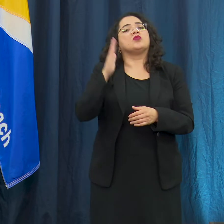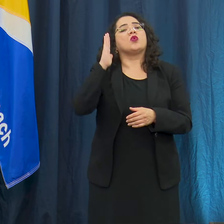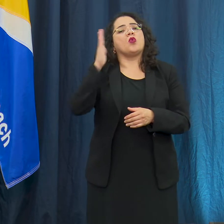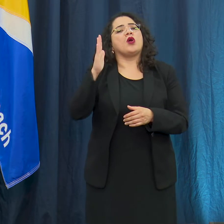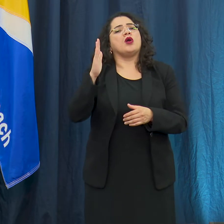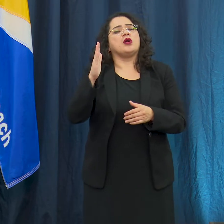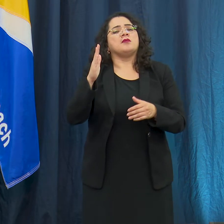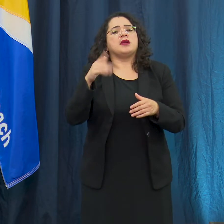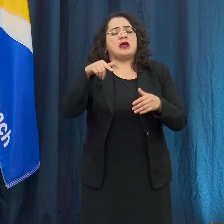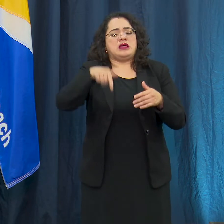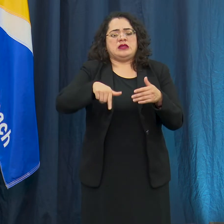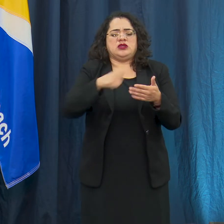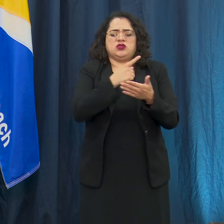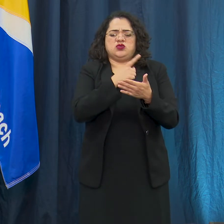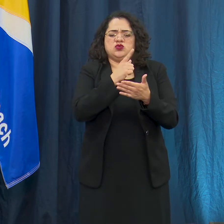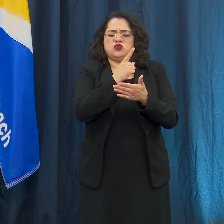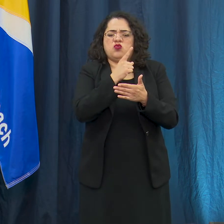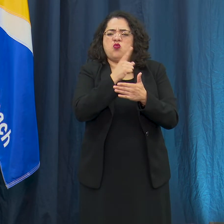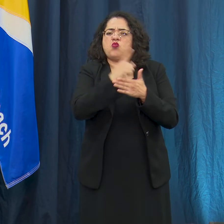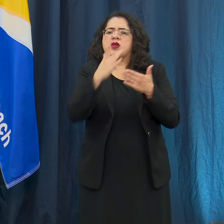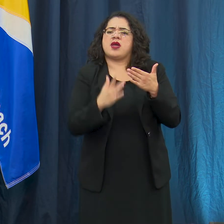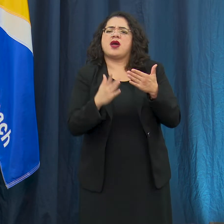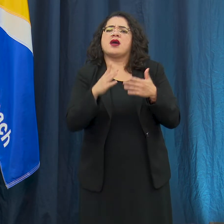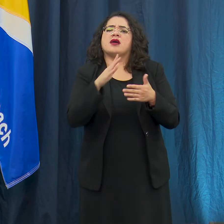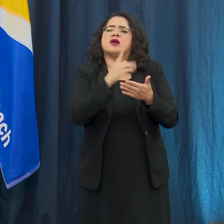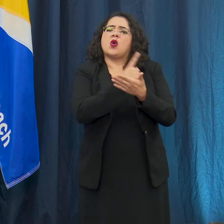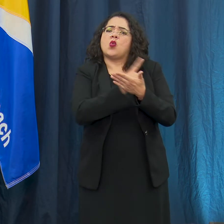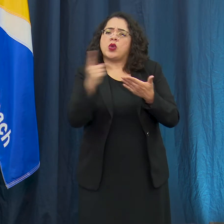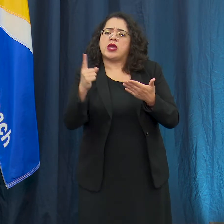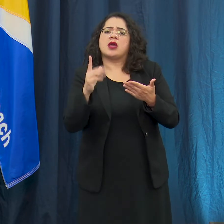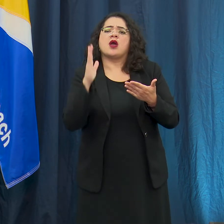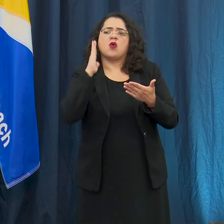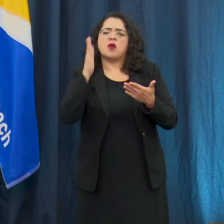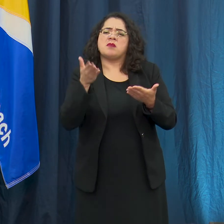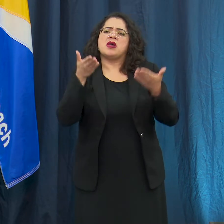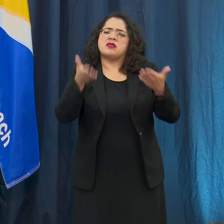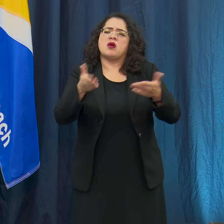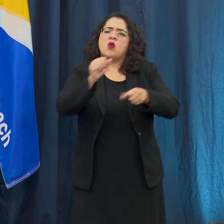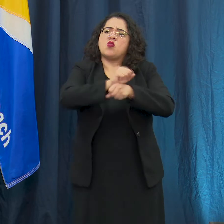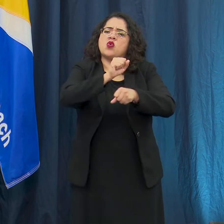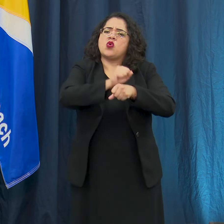and through the week. Obviously that includes a park staff, police department